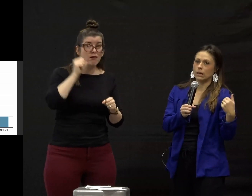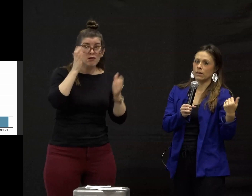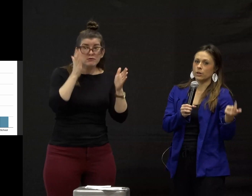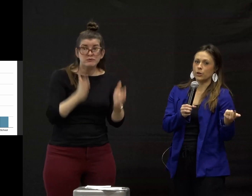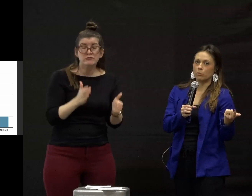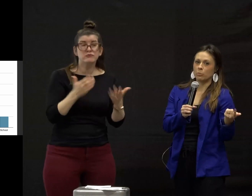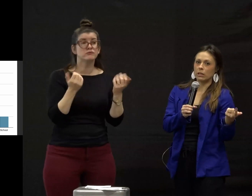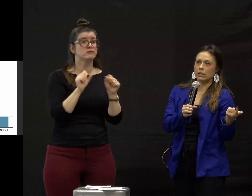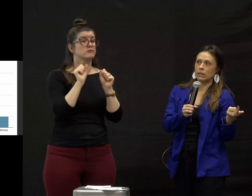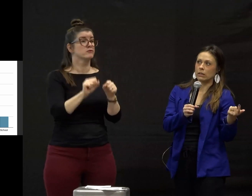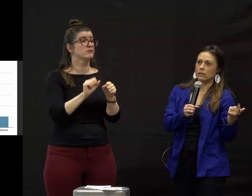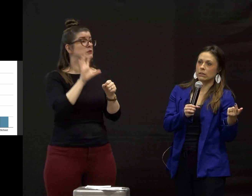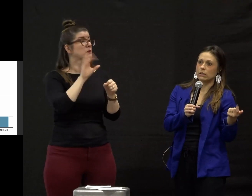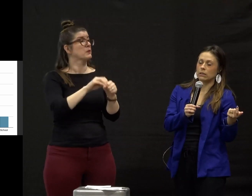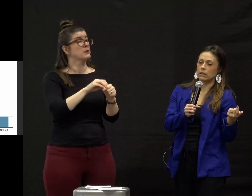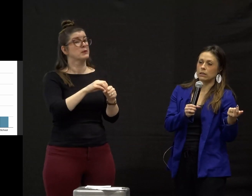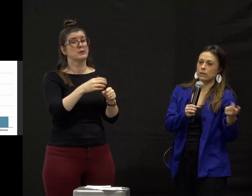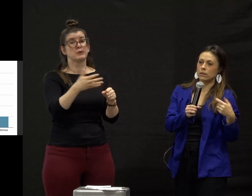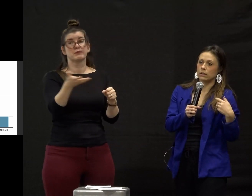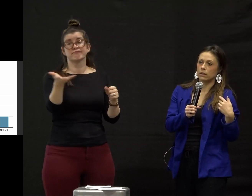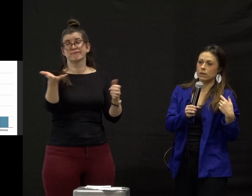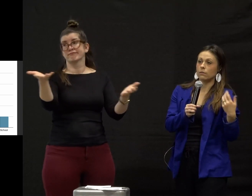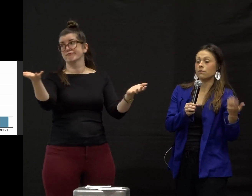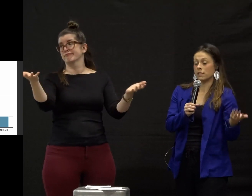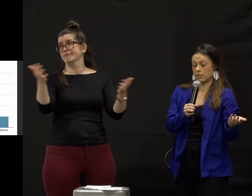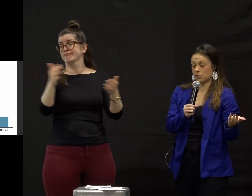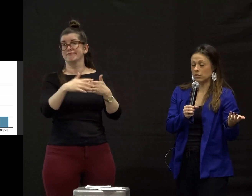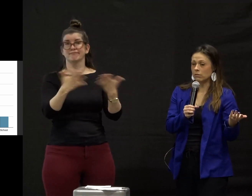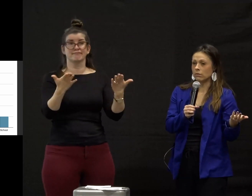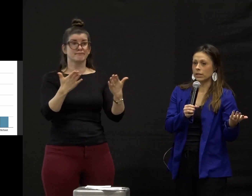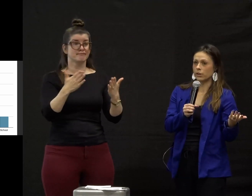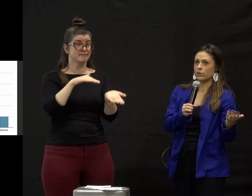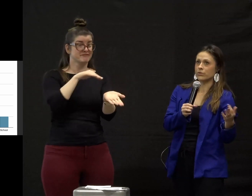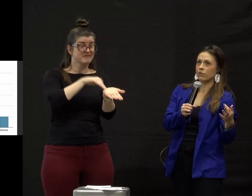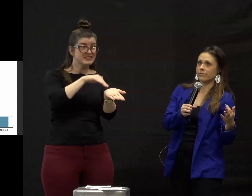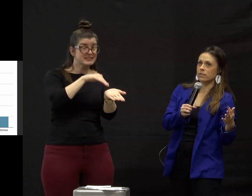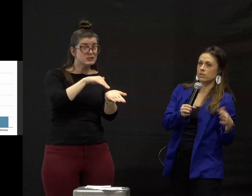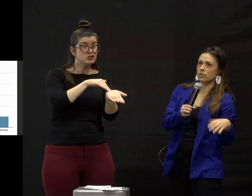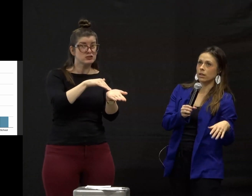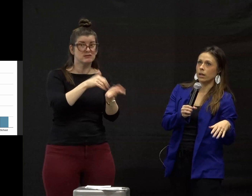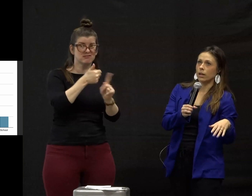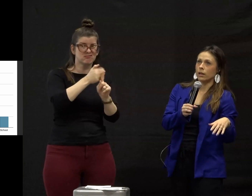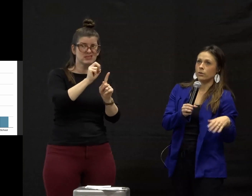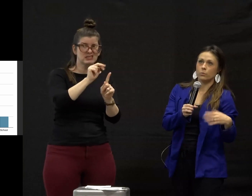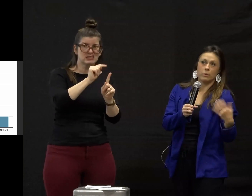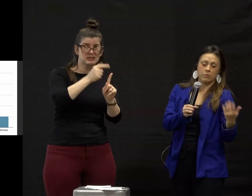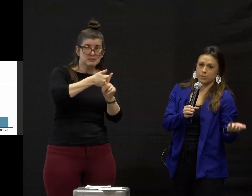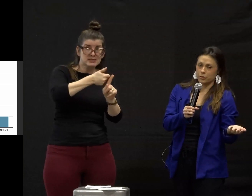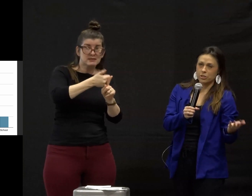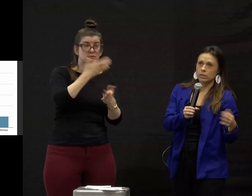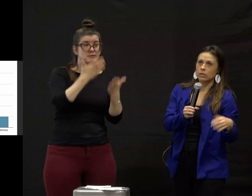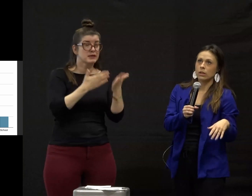that could be the physician, the ear nose, throat physician who might be a surgeon.